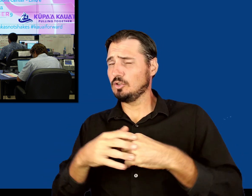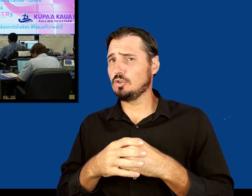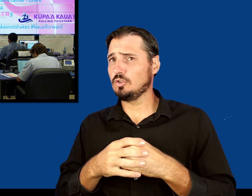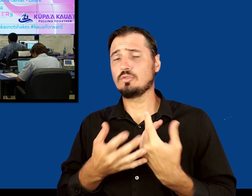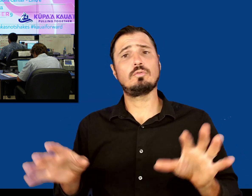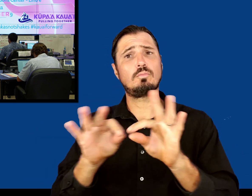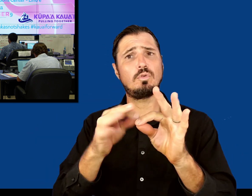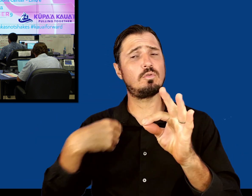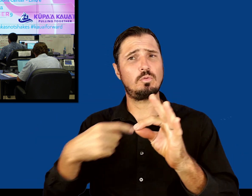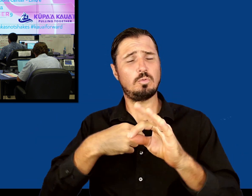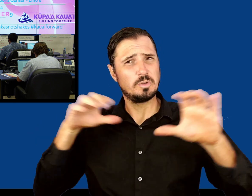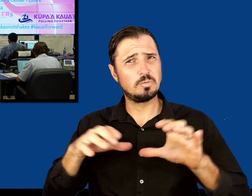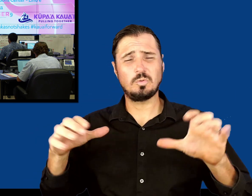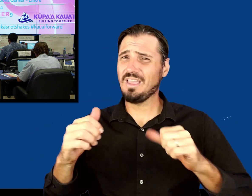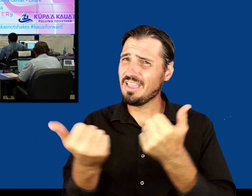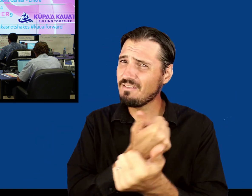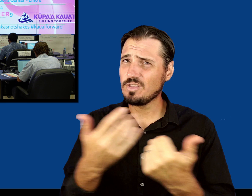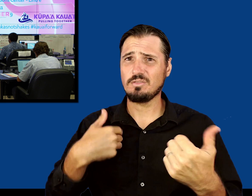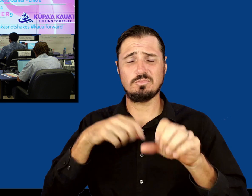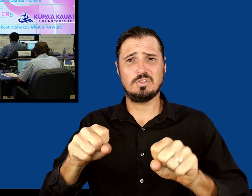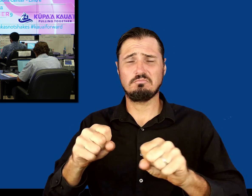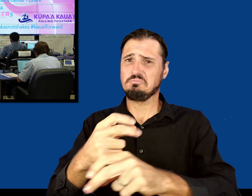we must do everything we can to ensure we do not exceed that capacity.